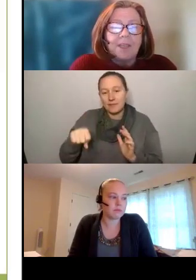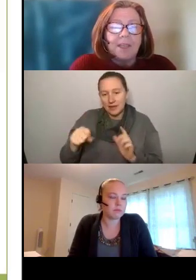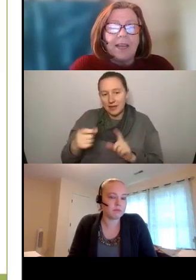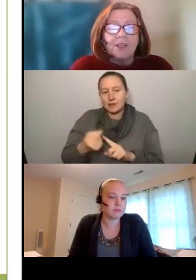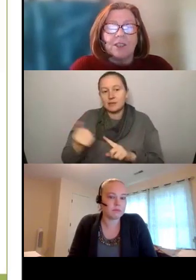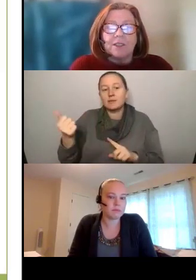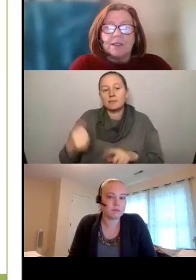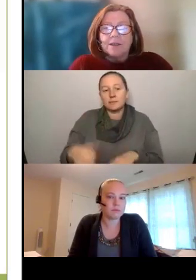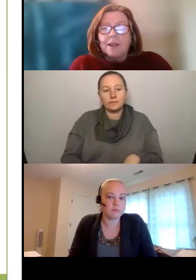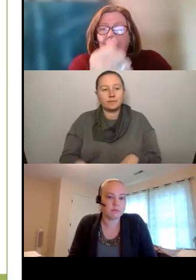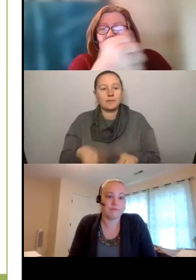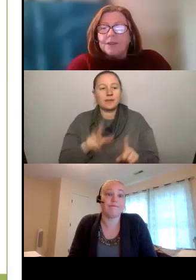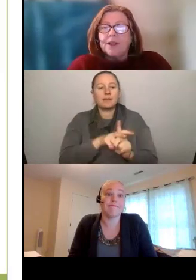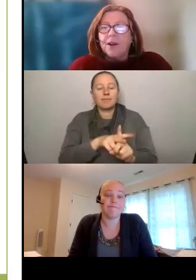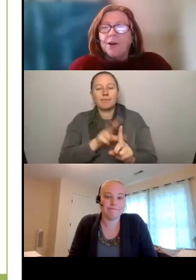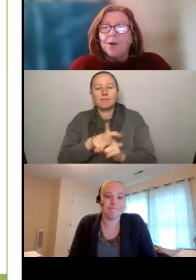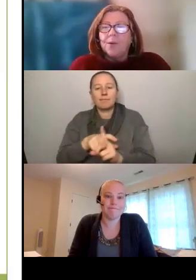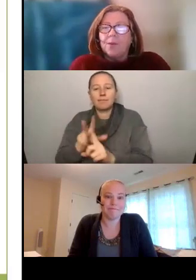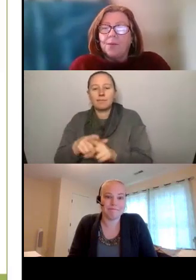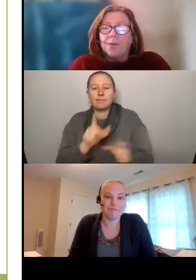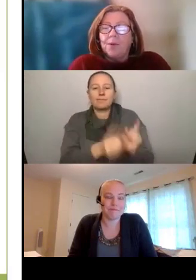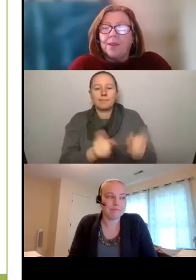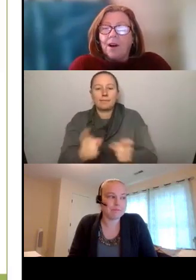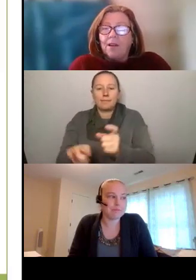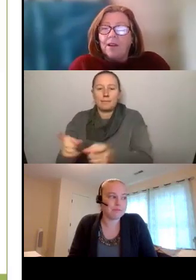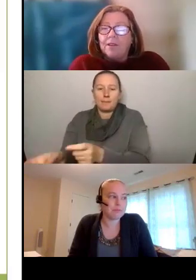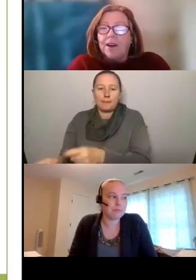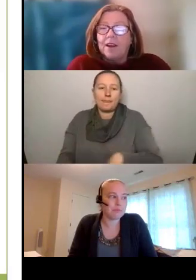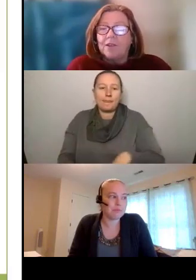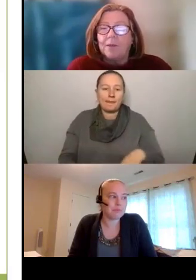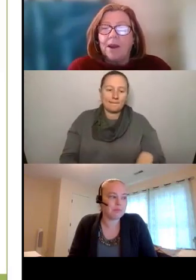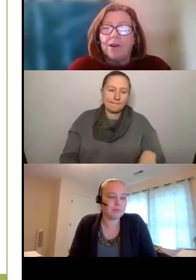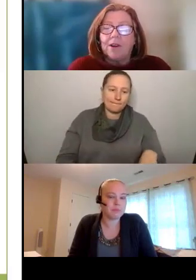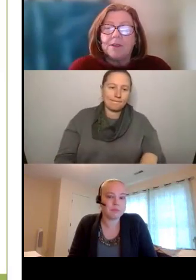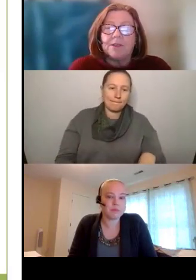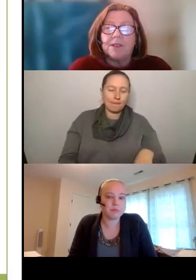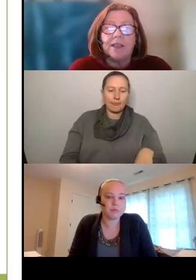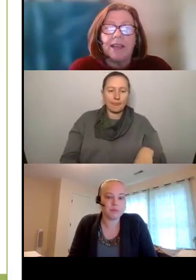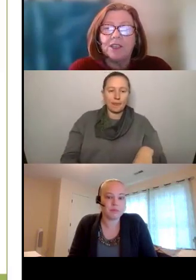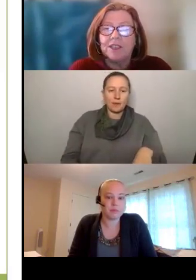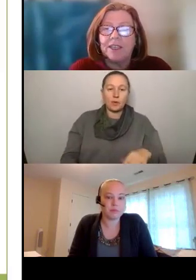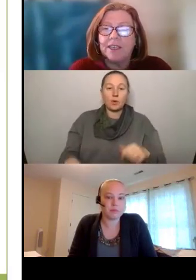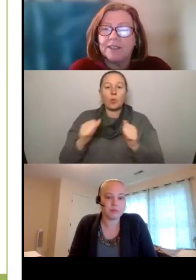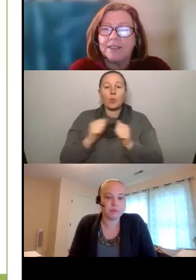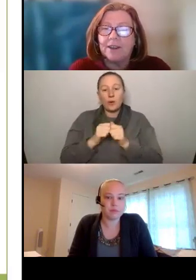Delegations, so with all great power comes delegation needs.